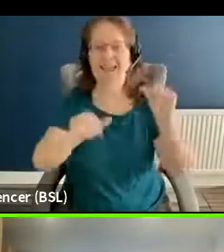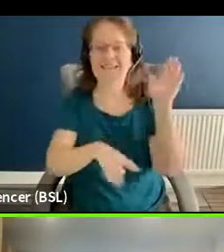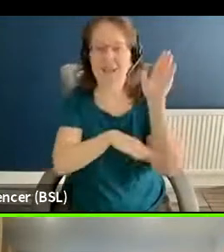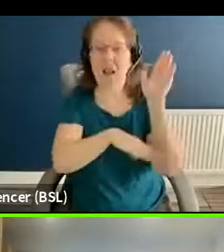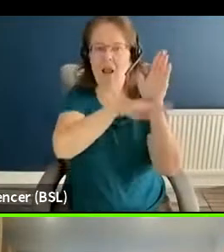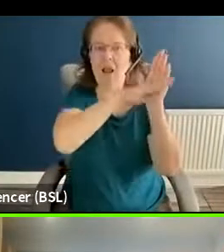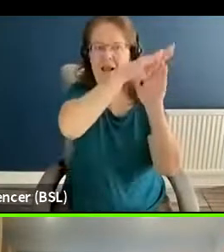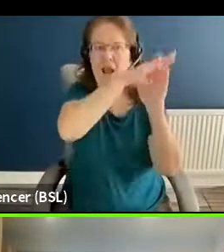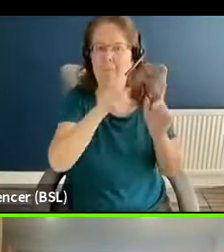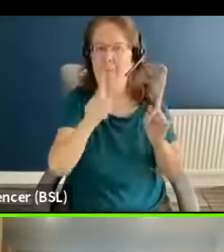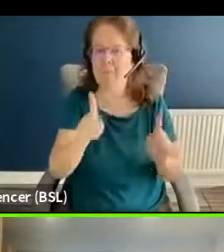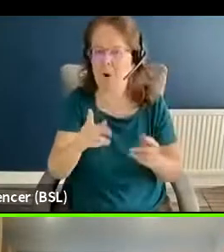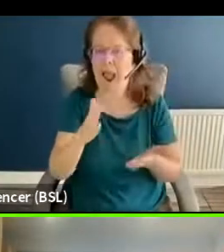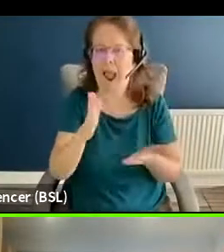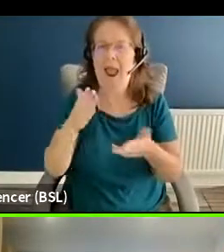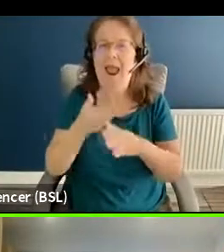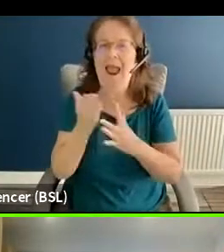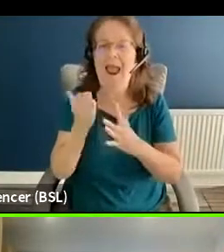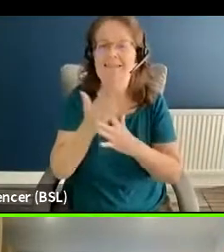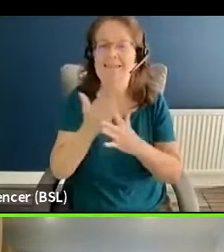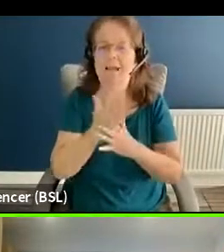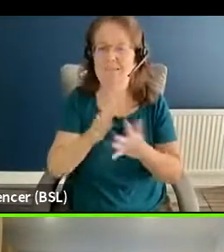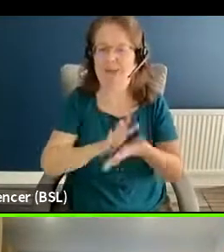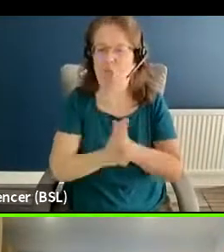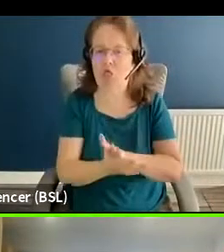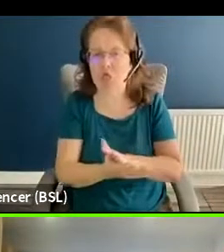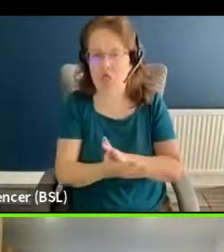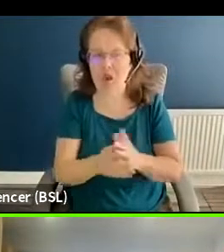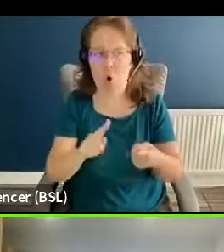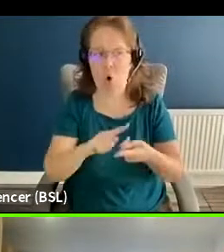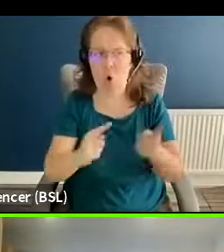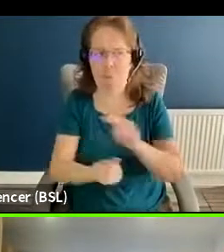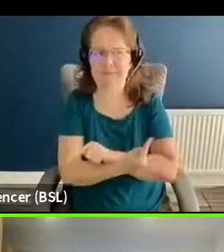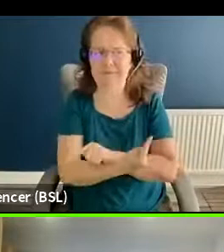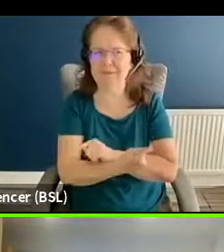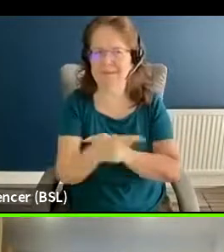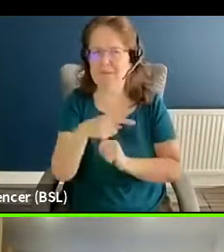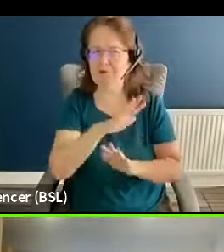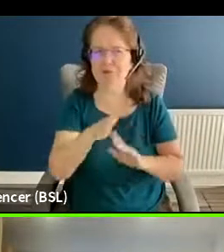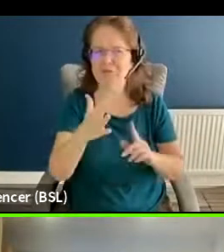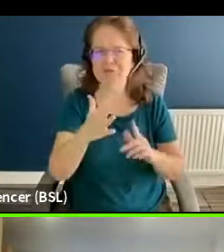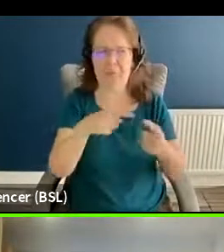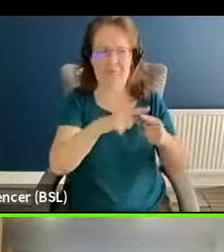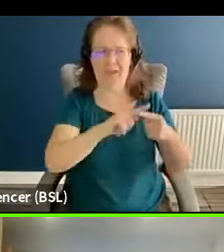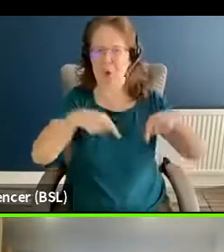hurting the accessibility, which was the complete opposite of what it was supposed to do.